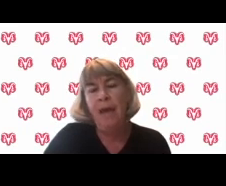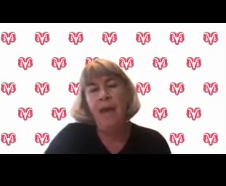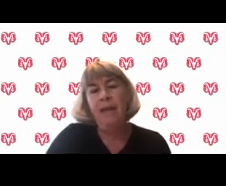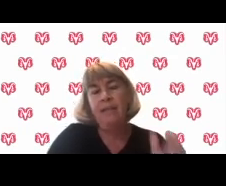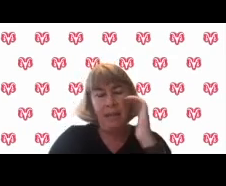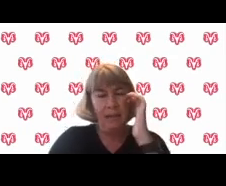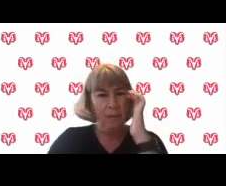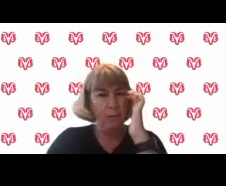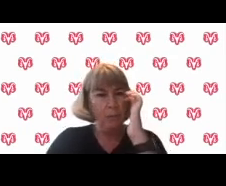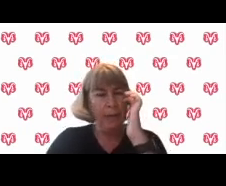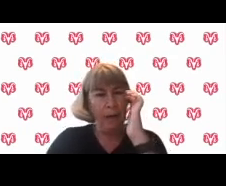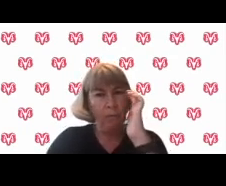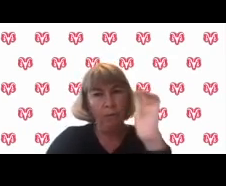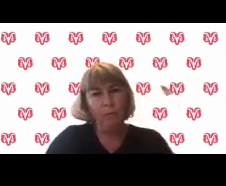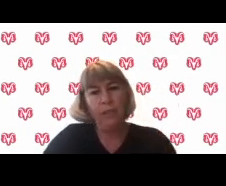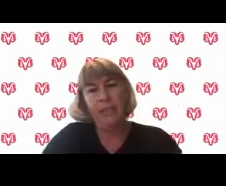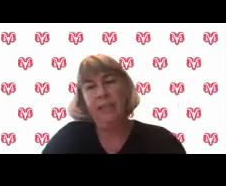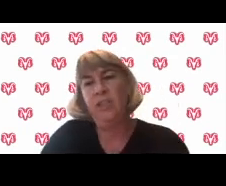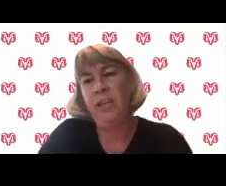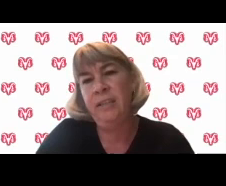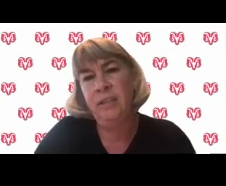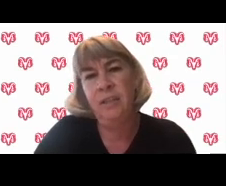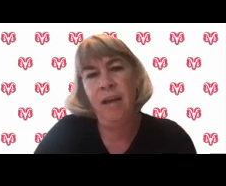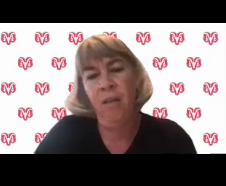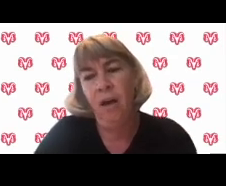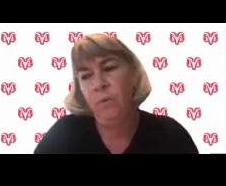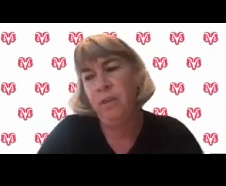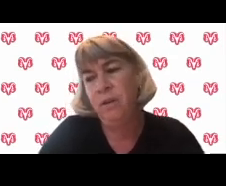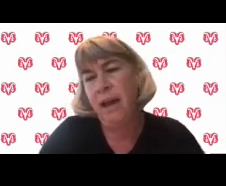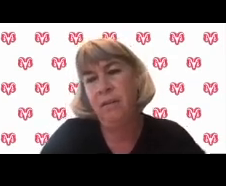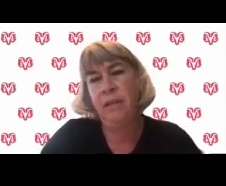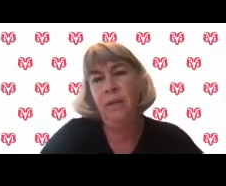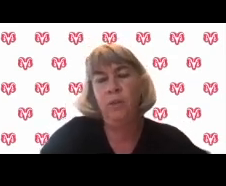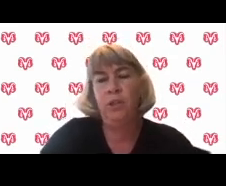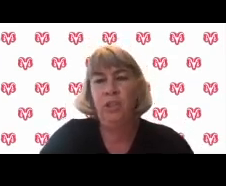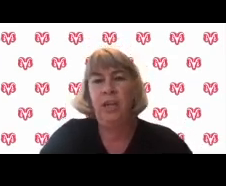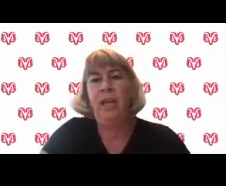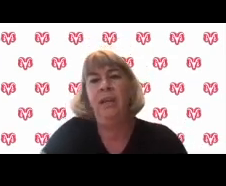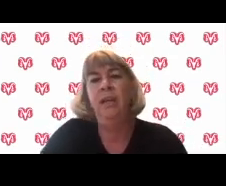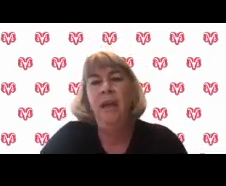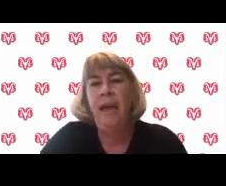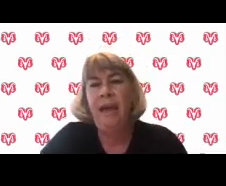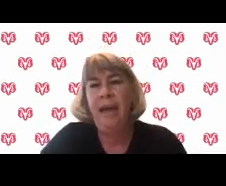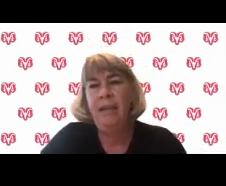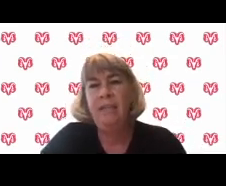And in those breakout rooms, you're going to get a chance to dialog with either Natalie or Shane and